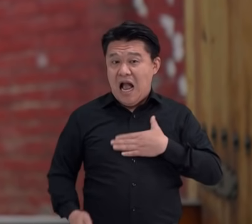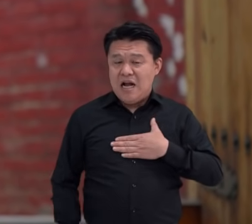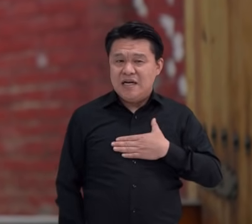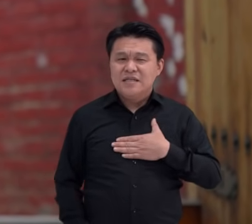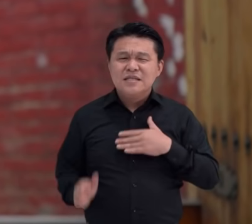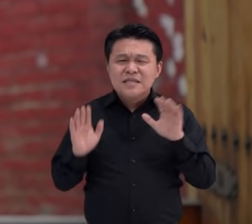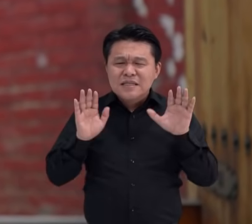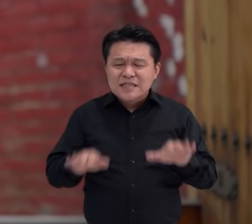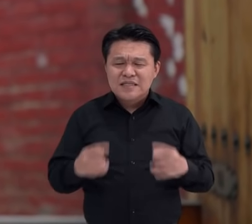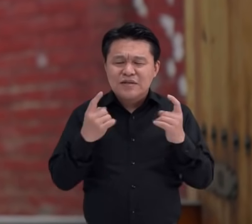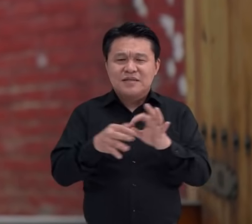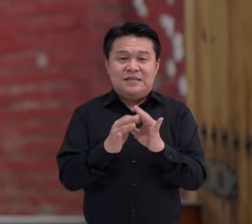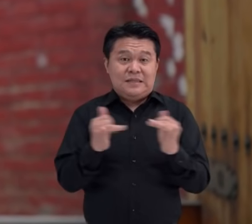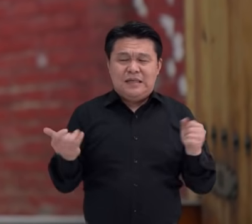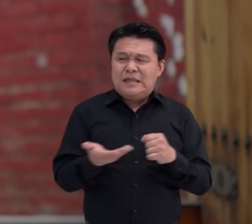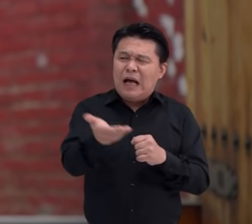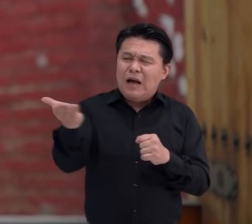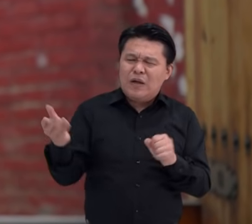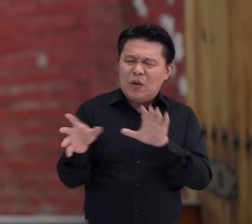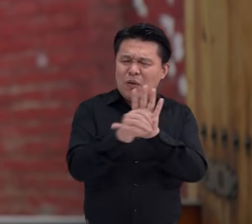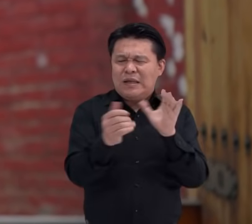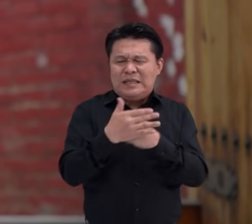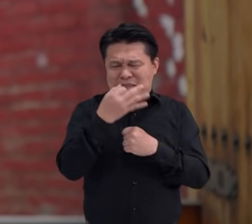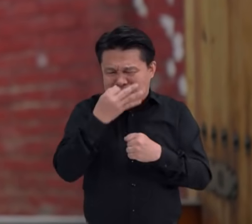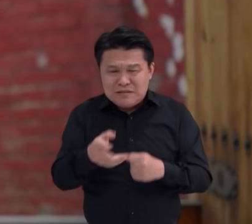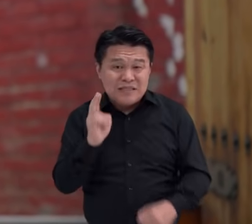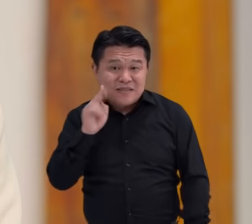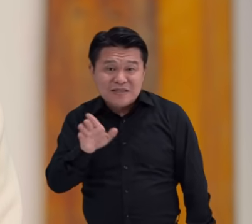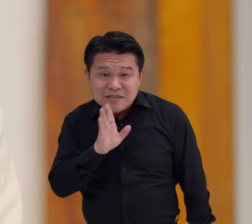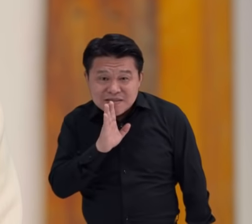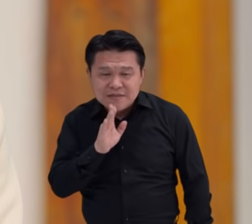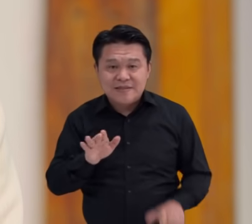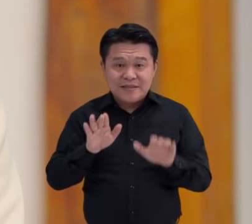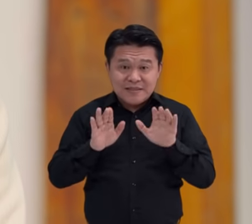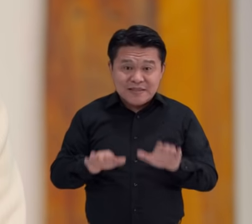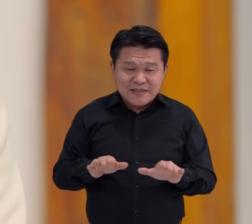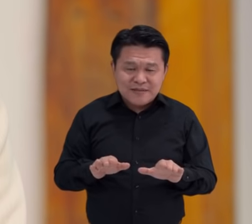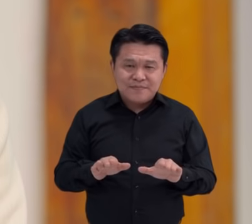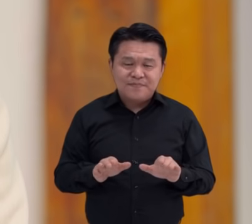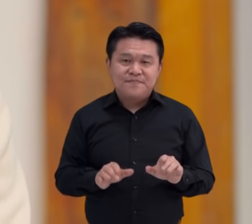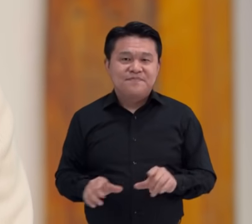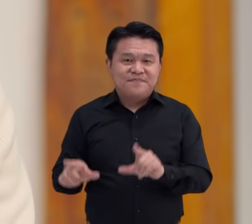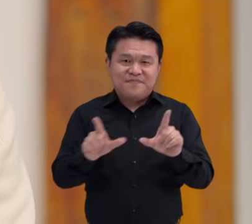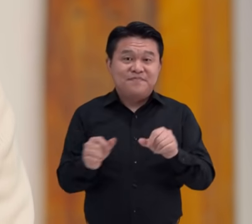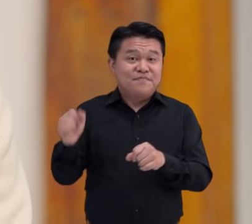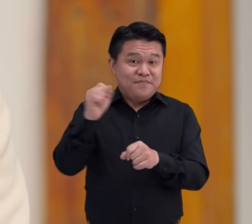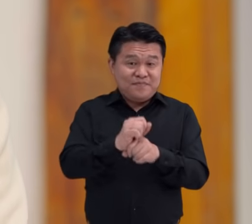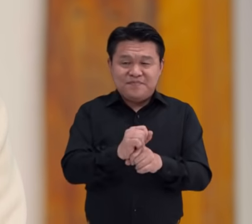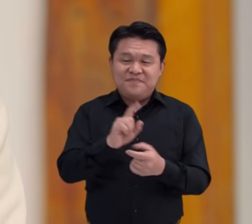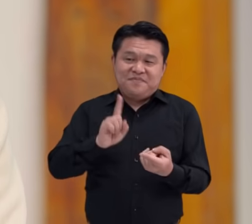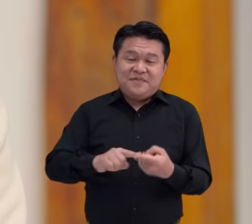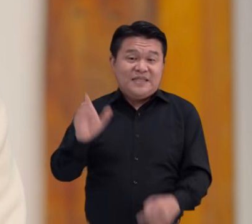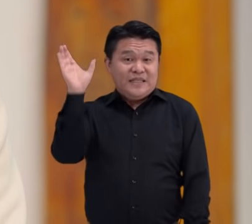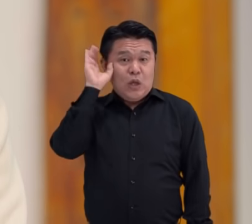Those working in the tourism industry went through an especially difficult time. But I can feel that things are starting to slowly